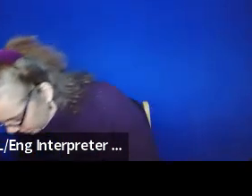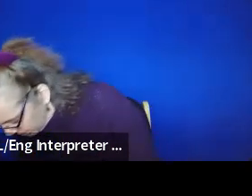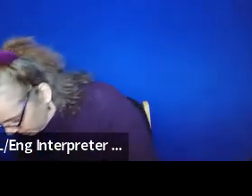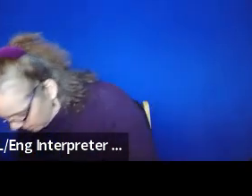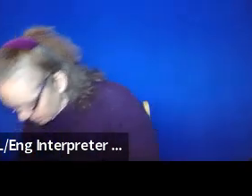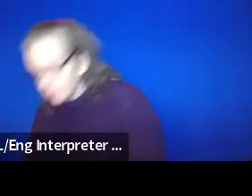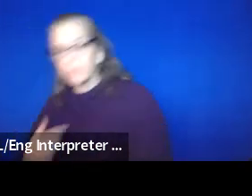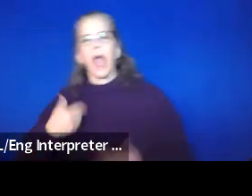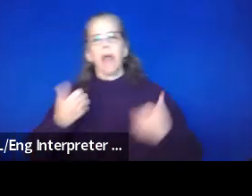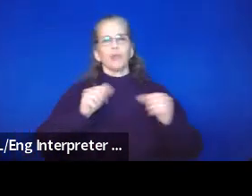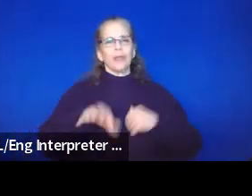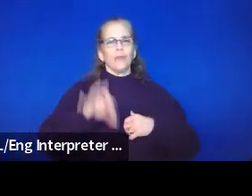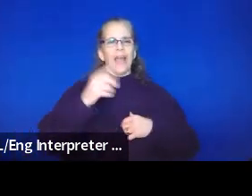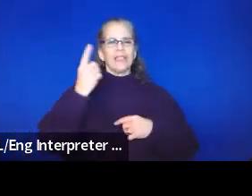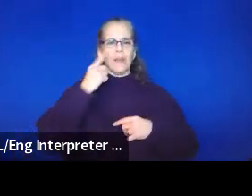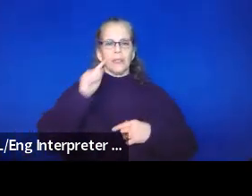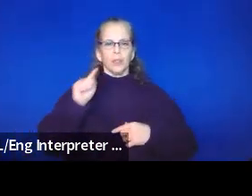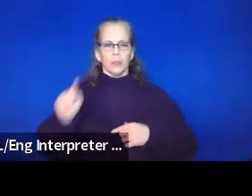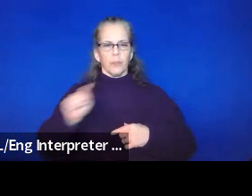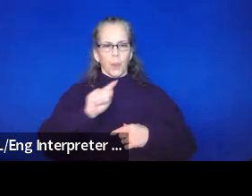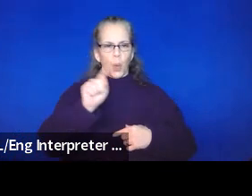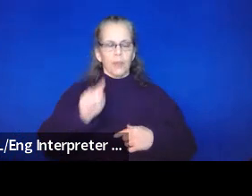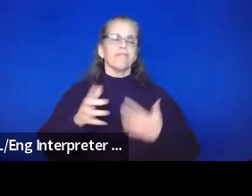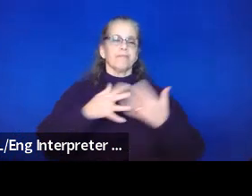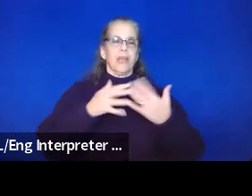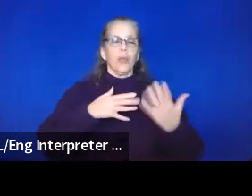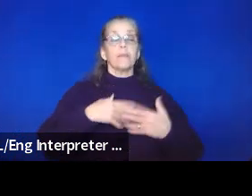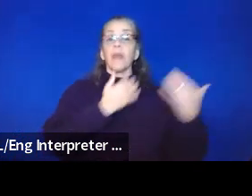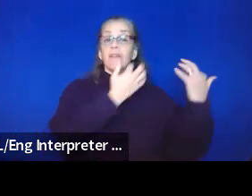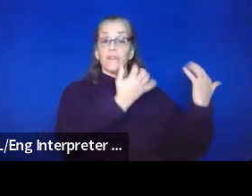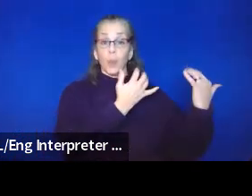oh, well.... The flute is the standing waves on the screen,